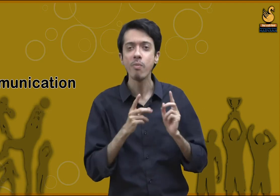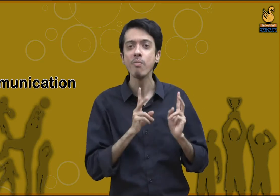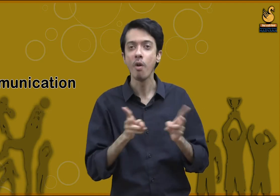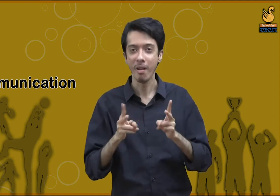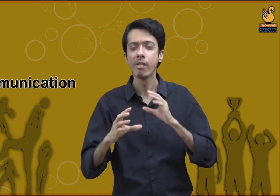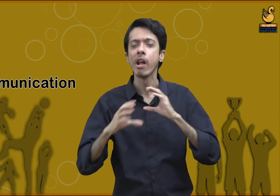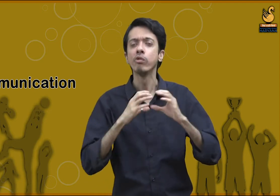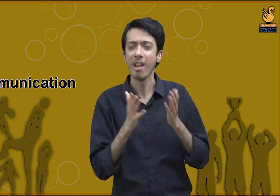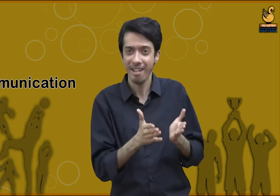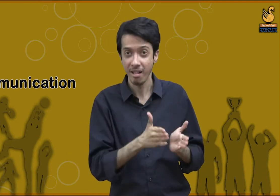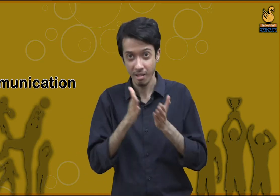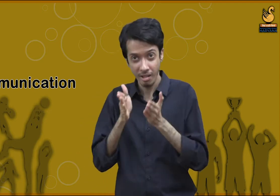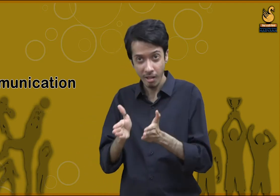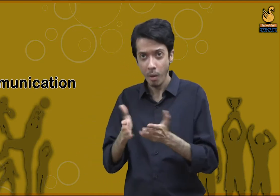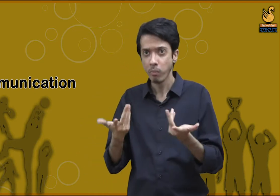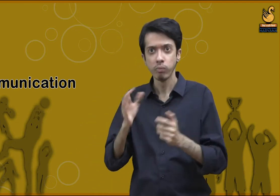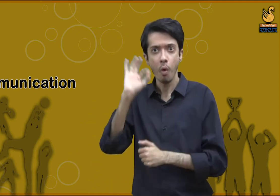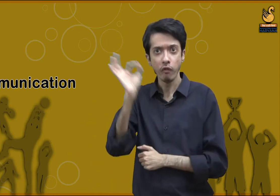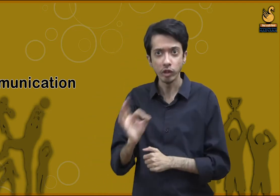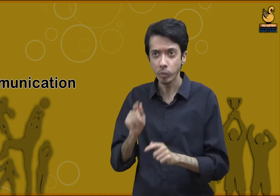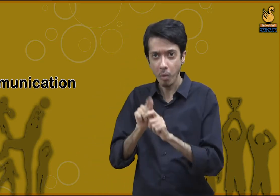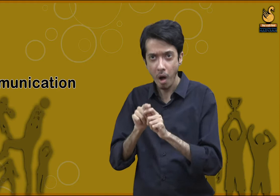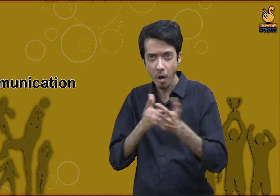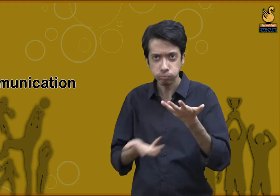In general, people use spoken language for communication.